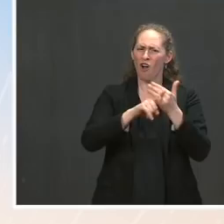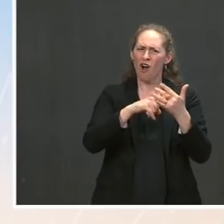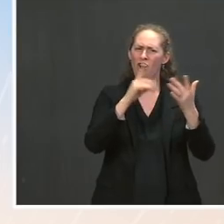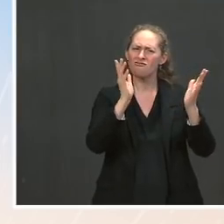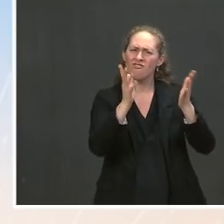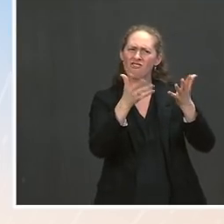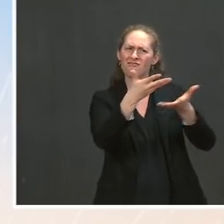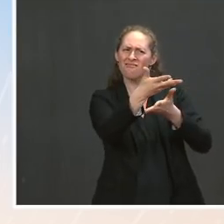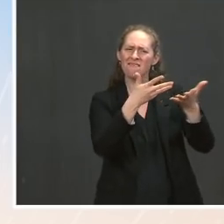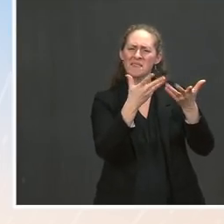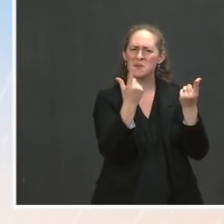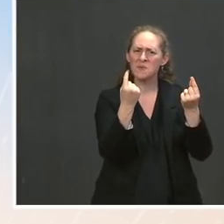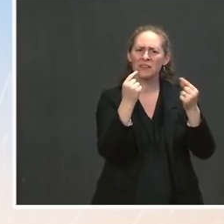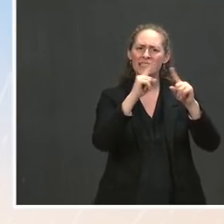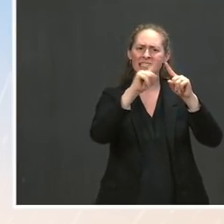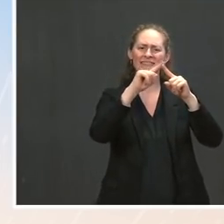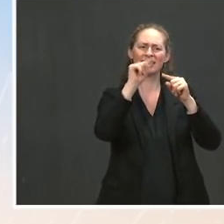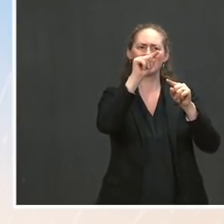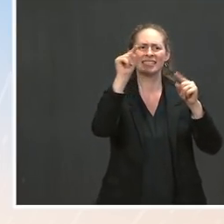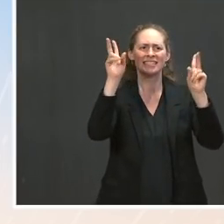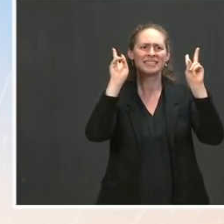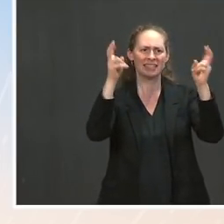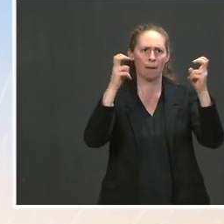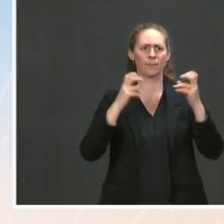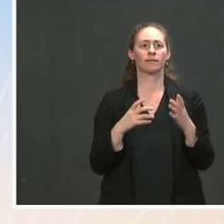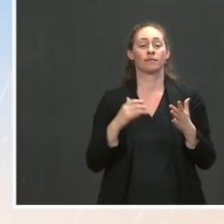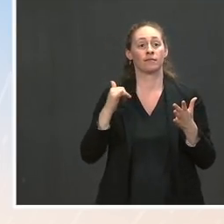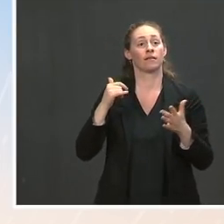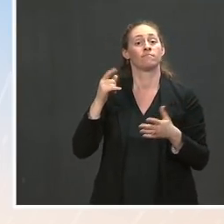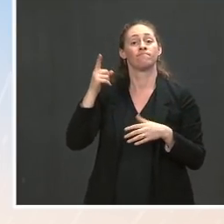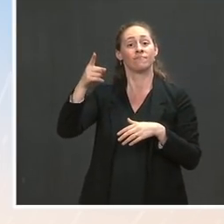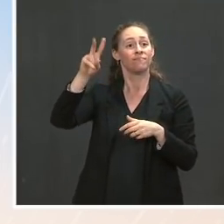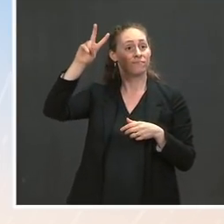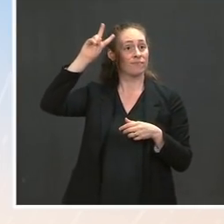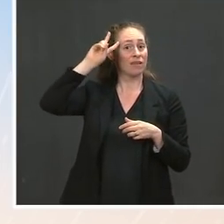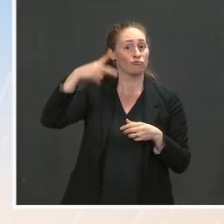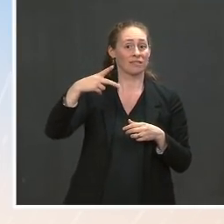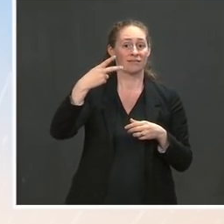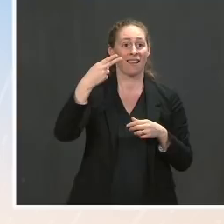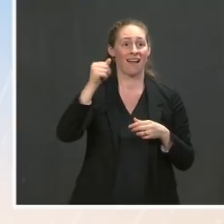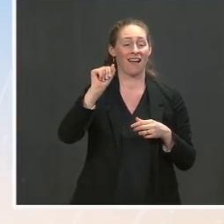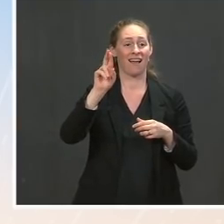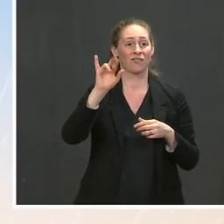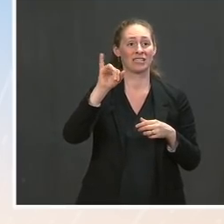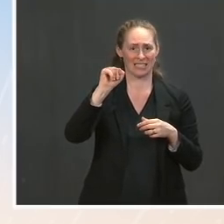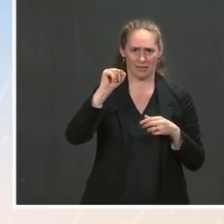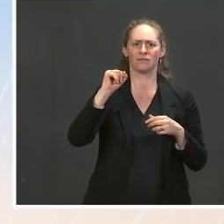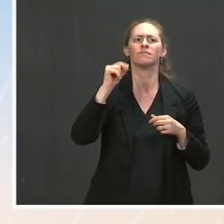the Vice-President will be playing an important role here. We have just announced an envoy and these discussions will be ongoing.